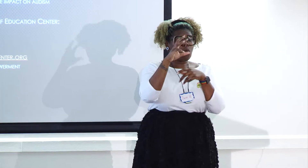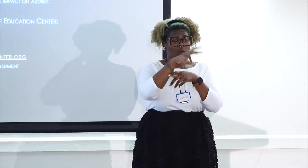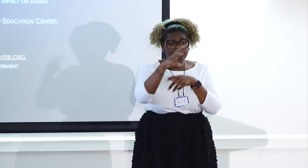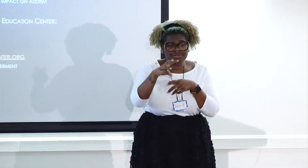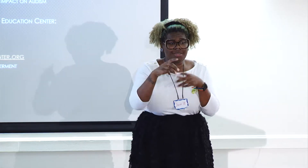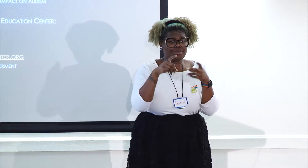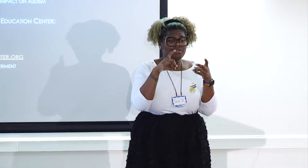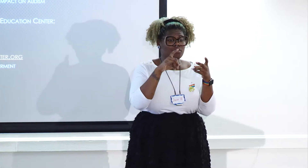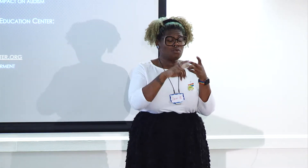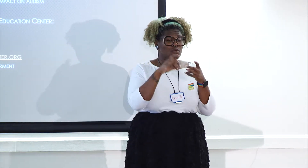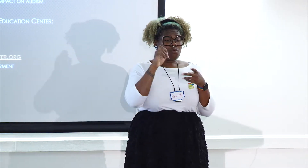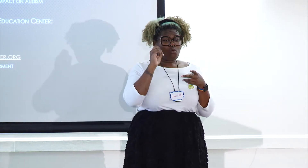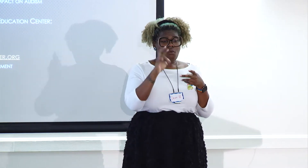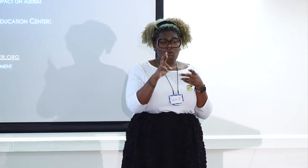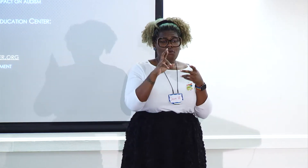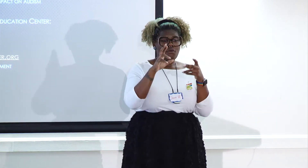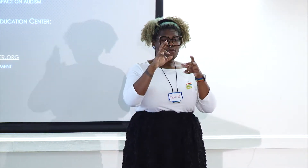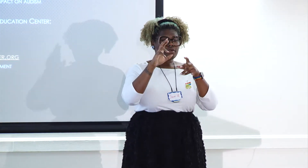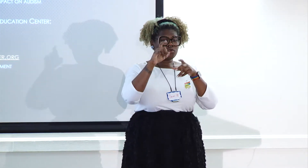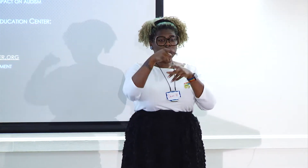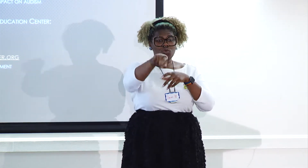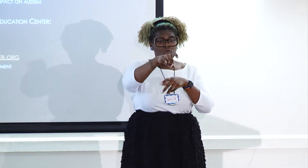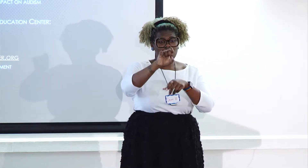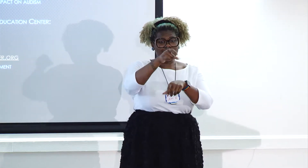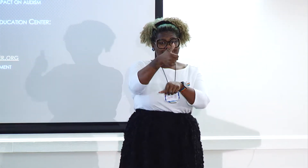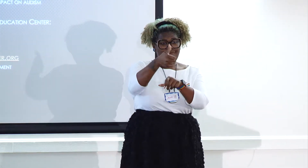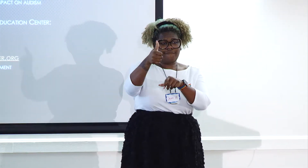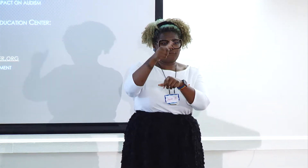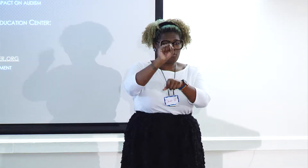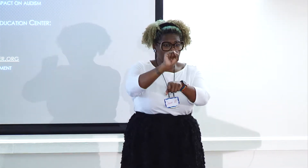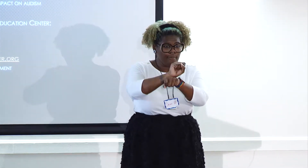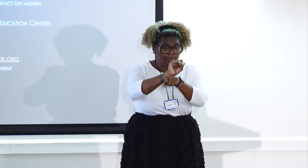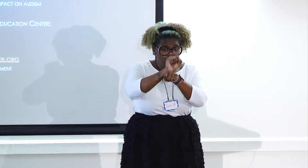And if you have any access, you'd